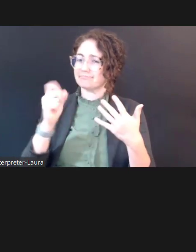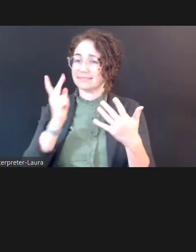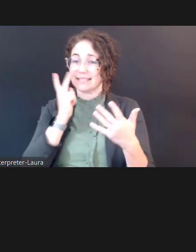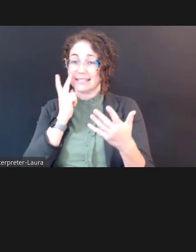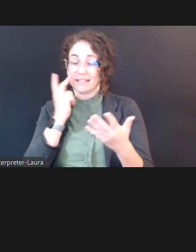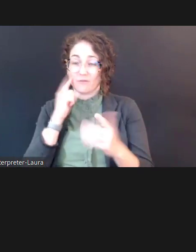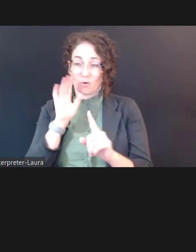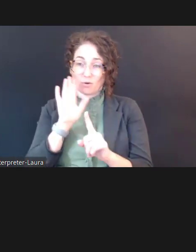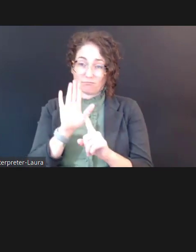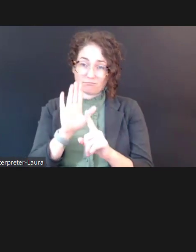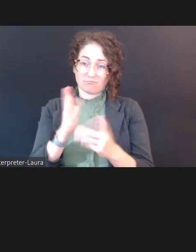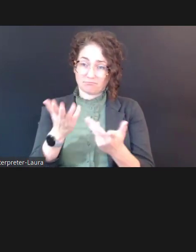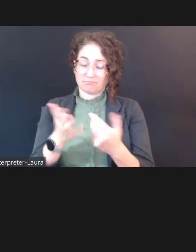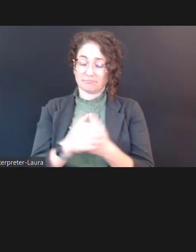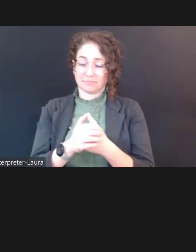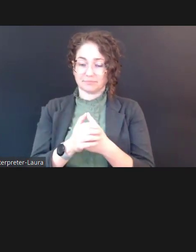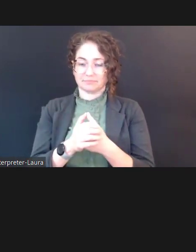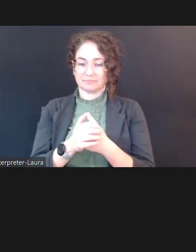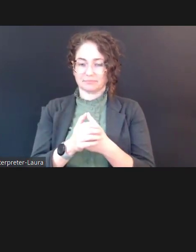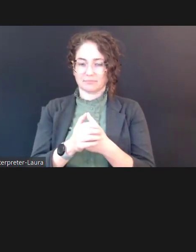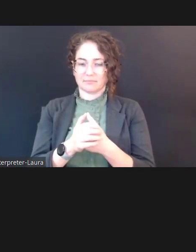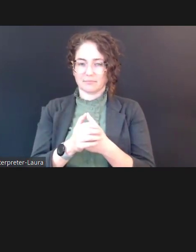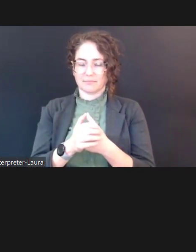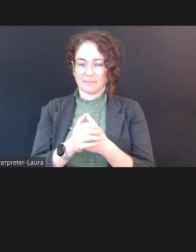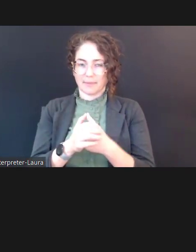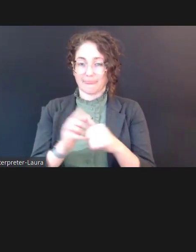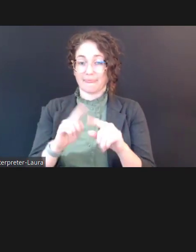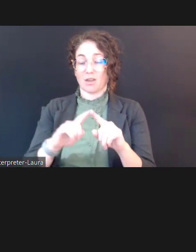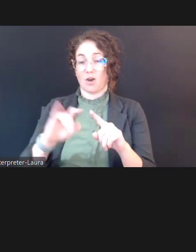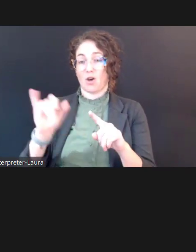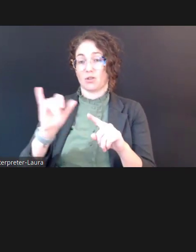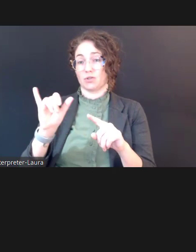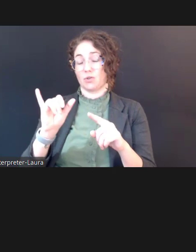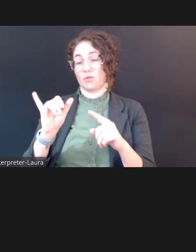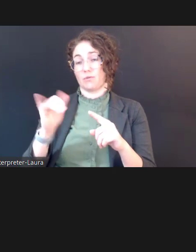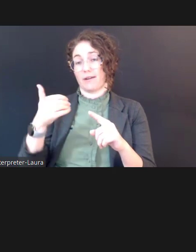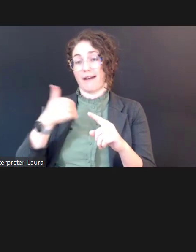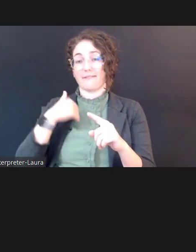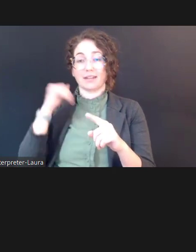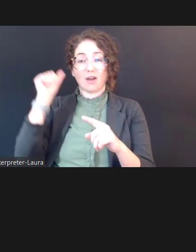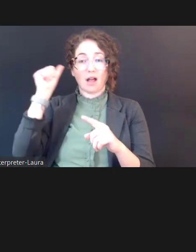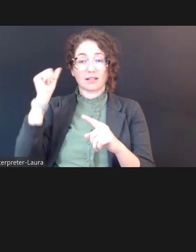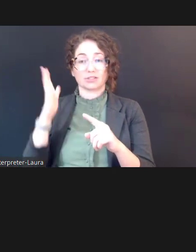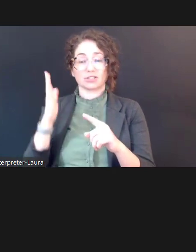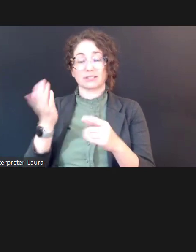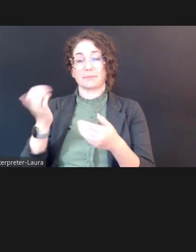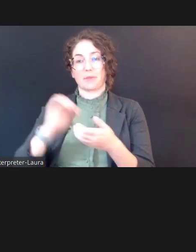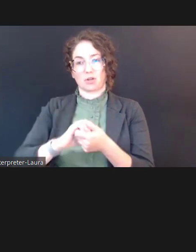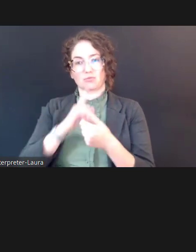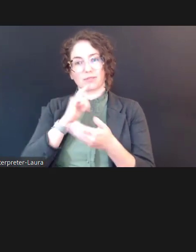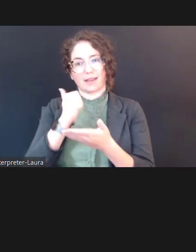yourself. But this is also where having an audiologist partner comes in hand. Often they do have a preference.